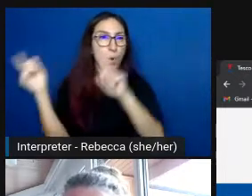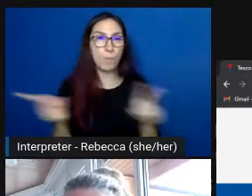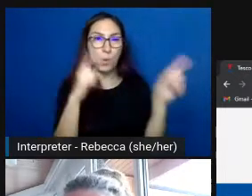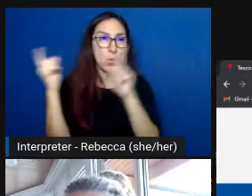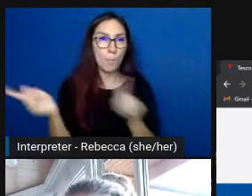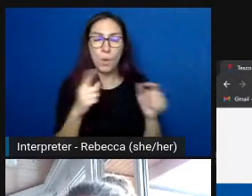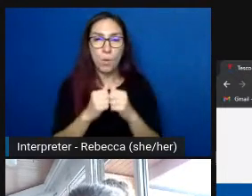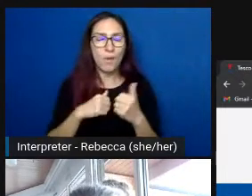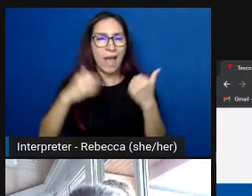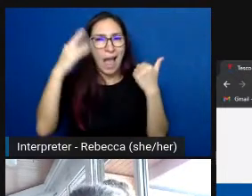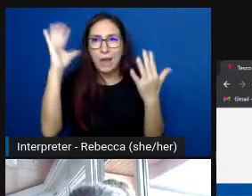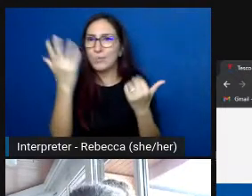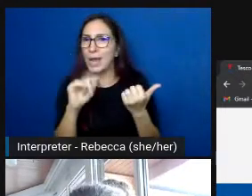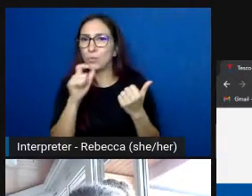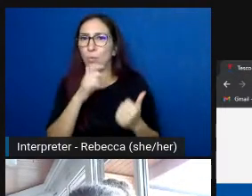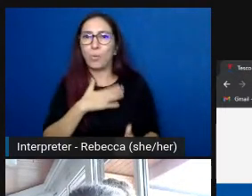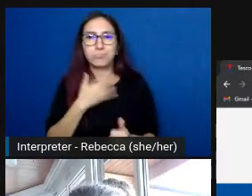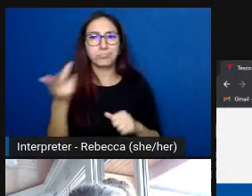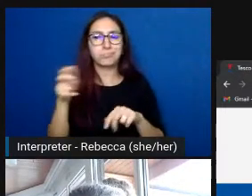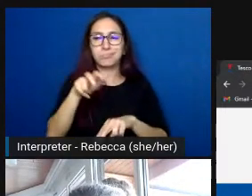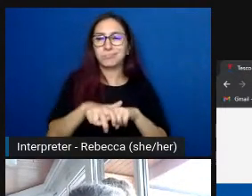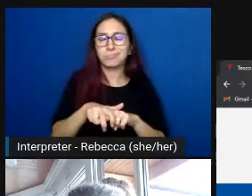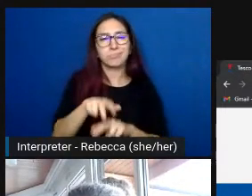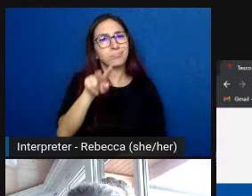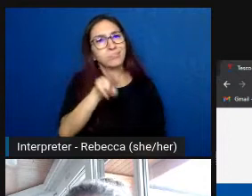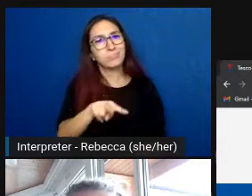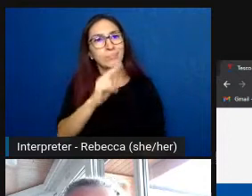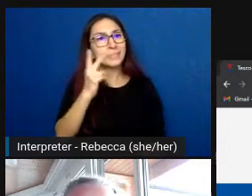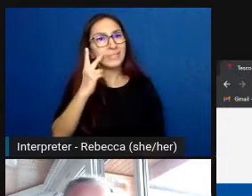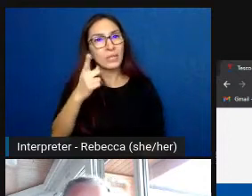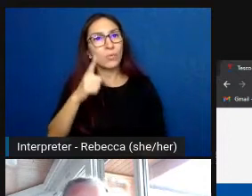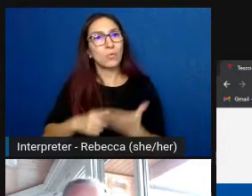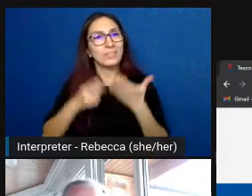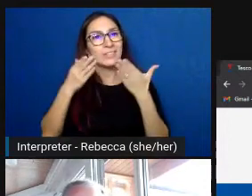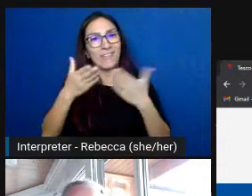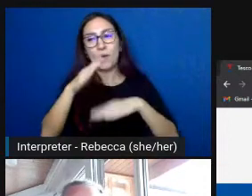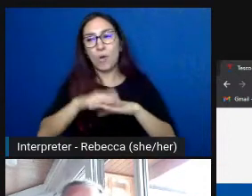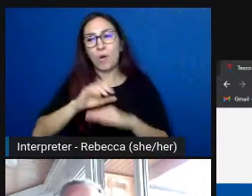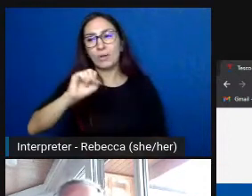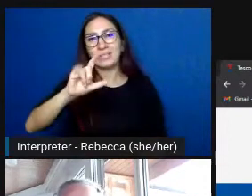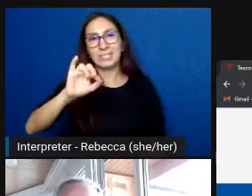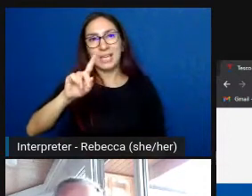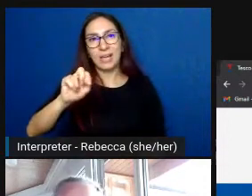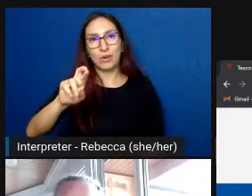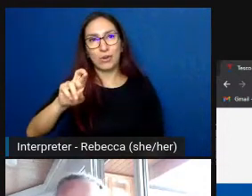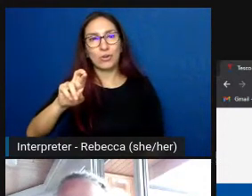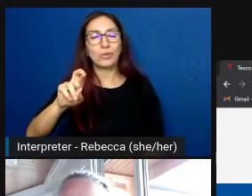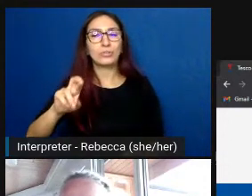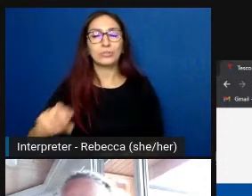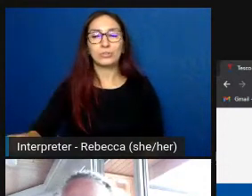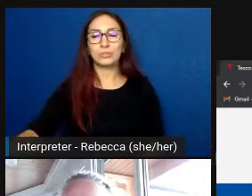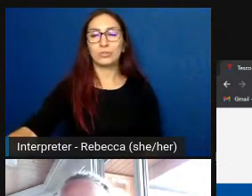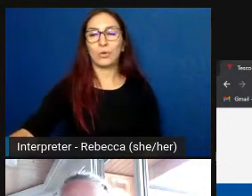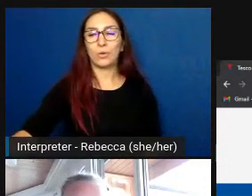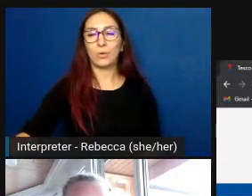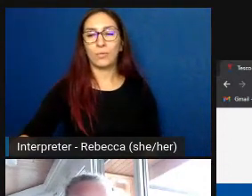and watch what is on that slider. This is horrific for people who can see